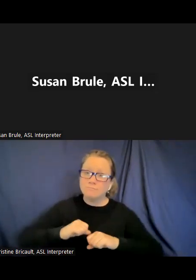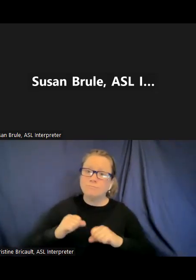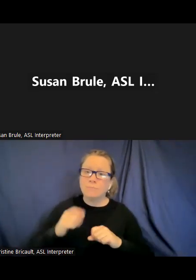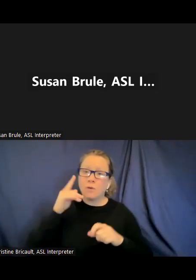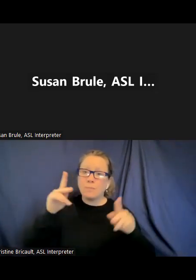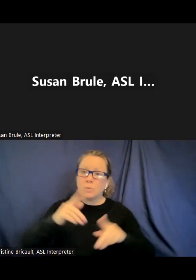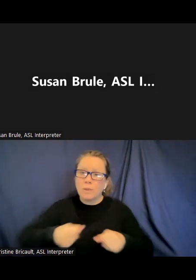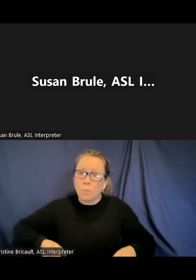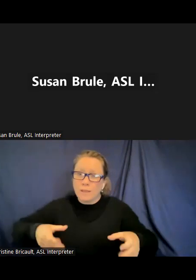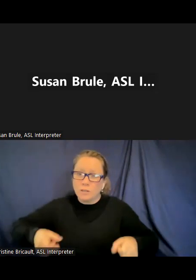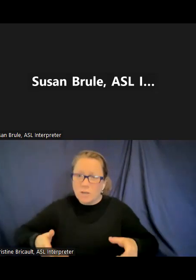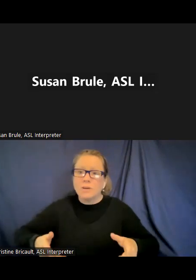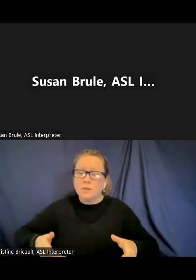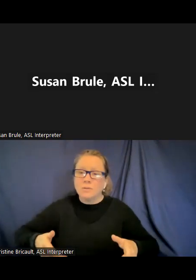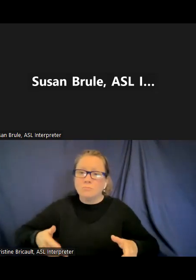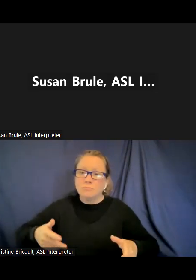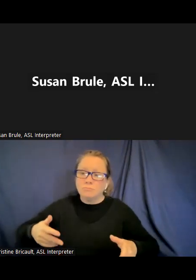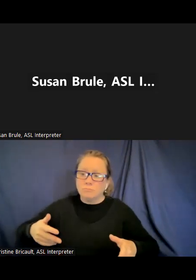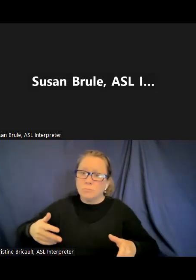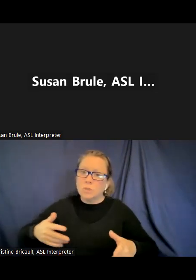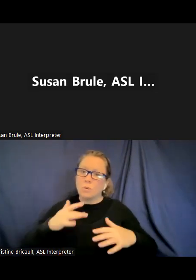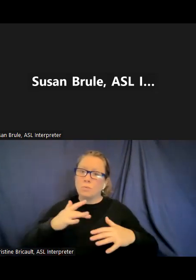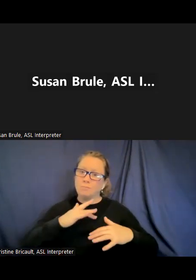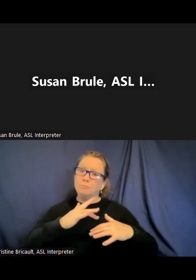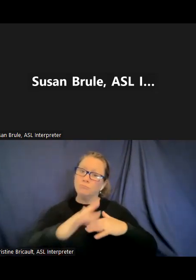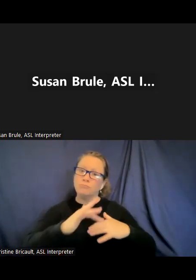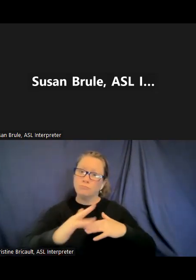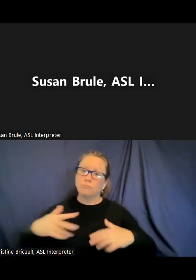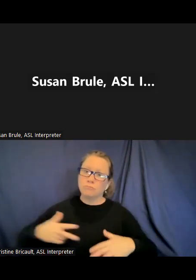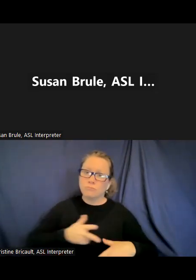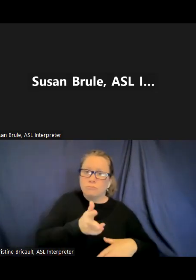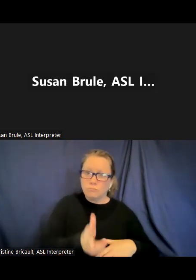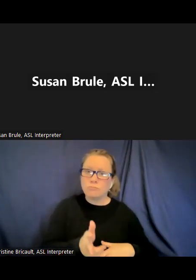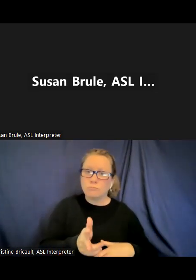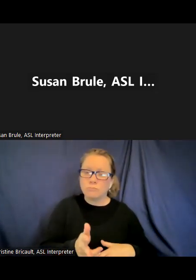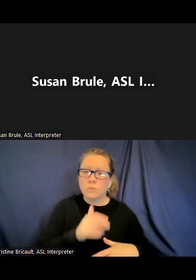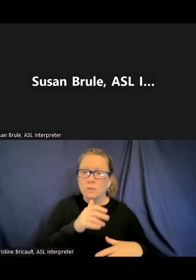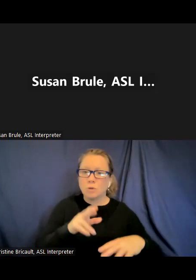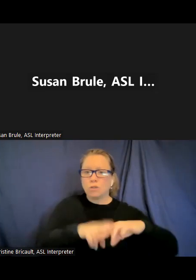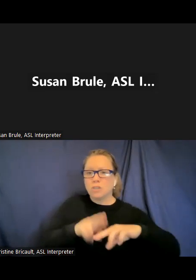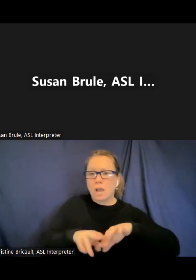So leave a couple spots, you know, without a chair, so someone with a wheelchair can pull into them.